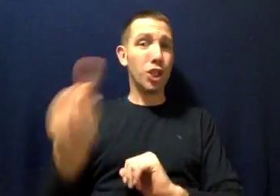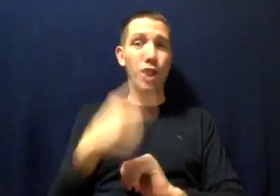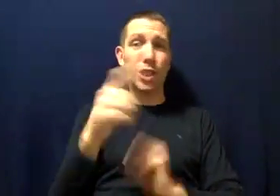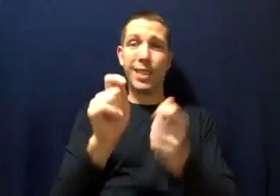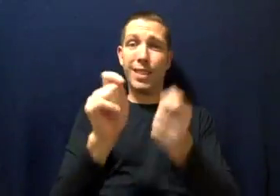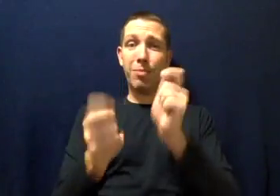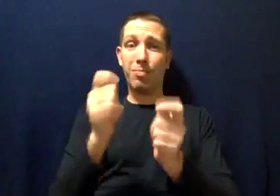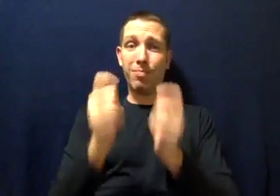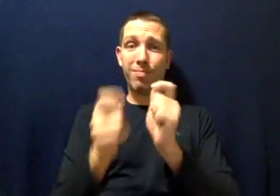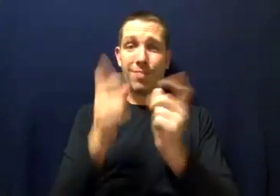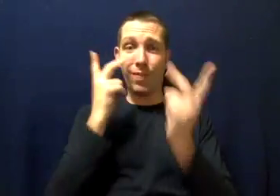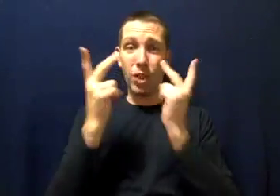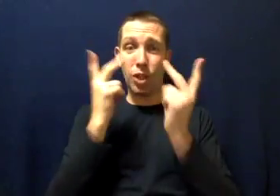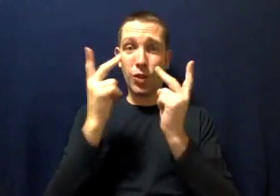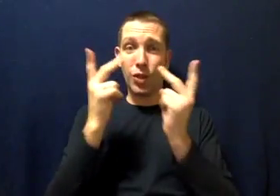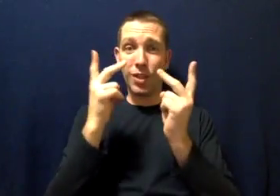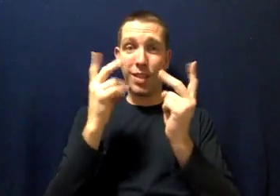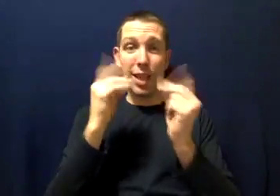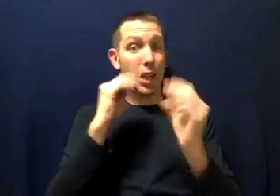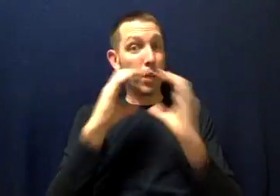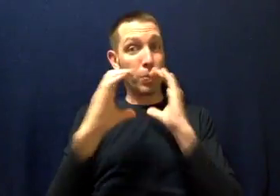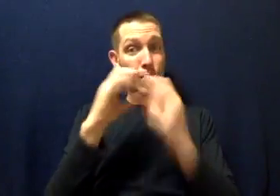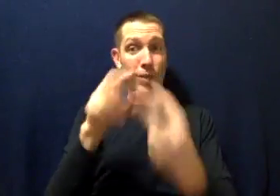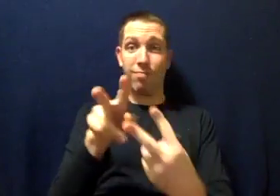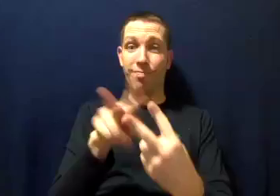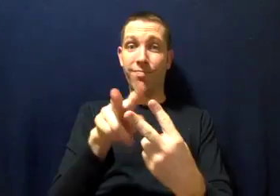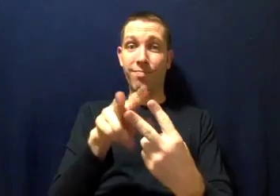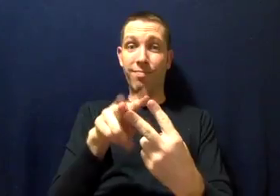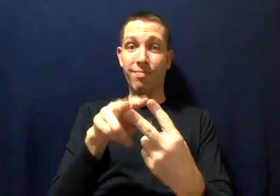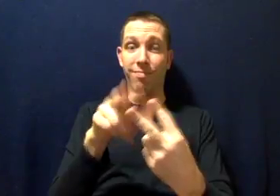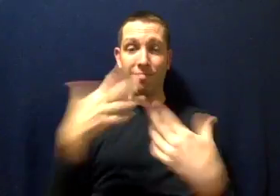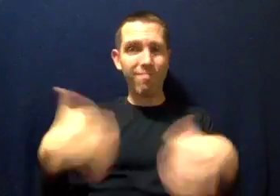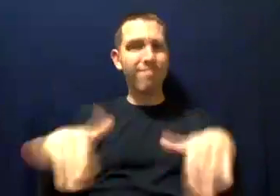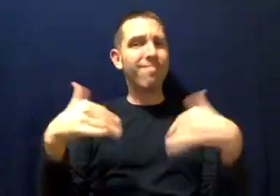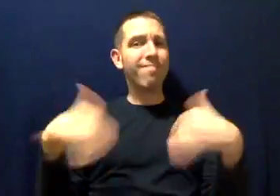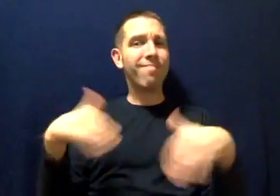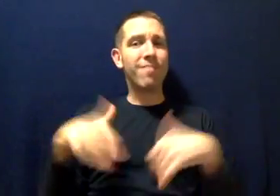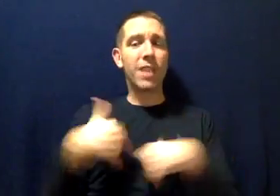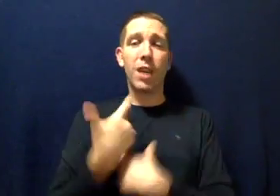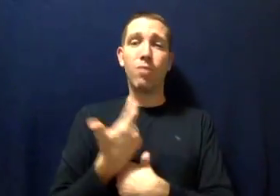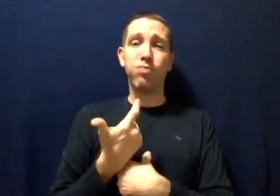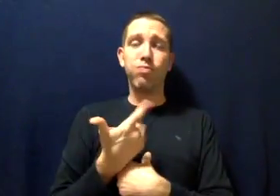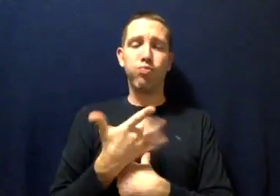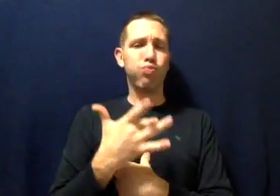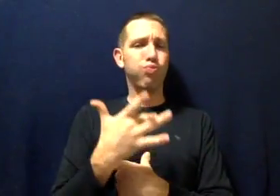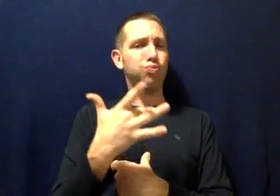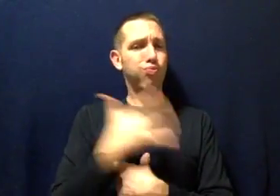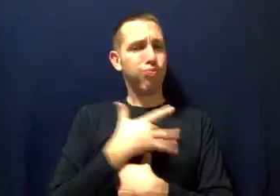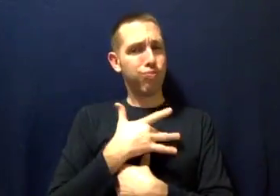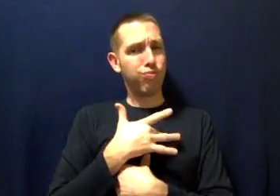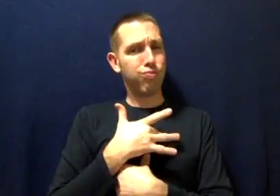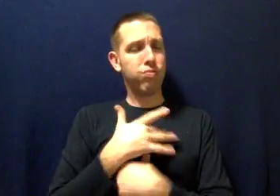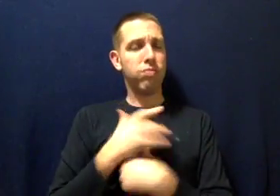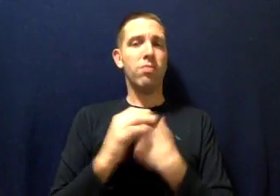We just do it differently. Anyway, his story was very touching.